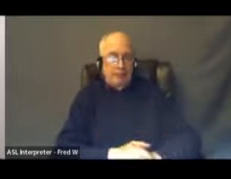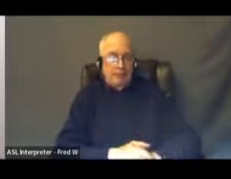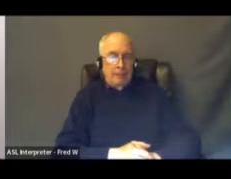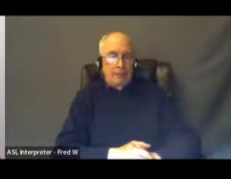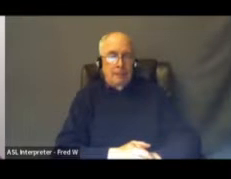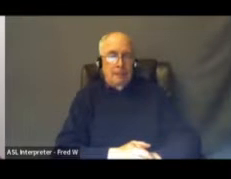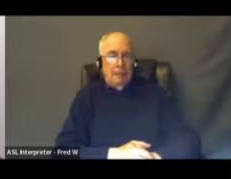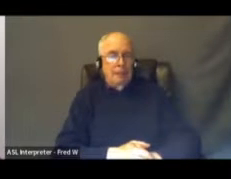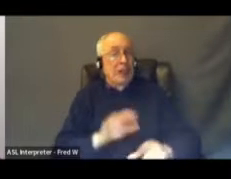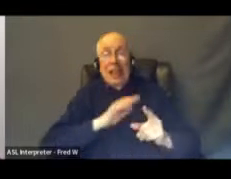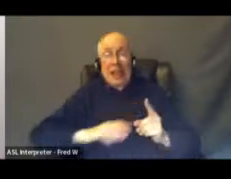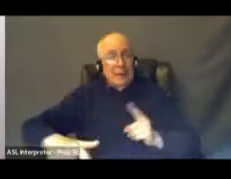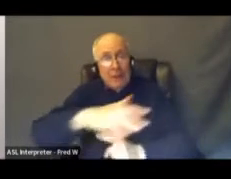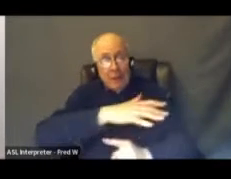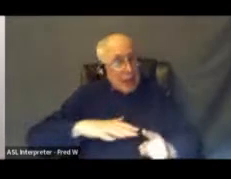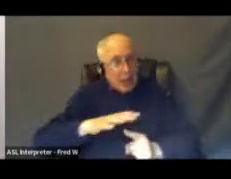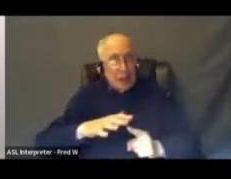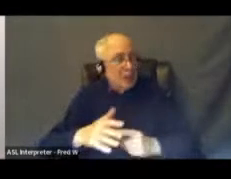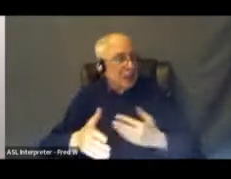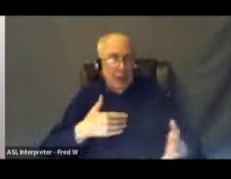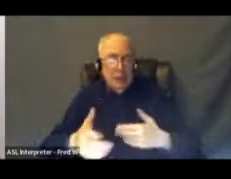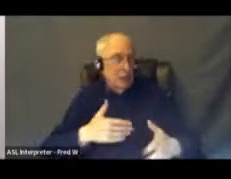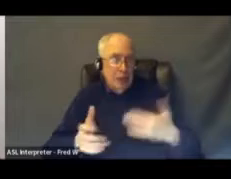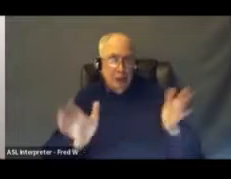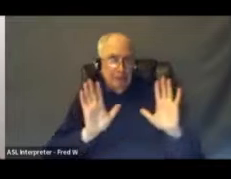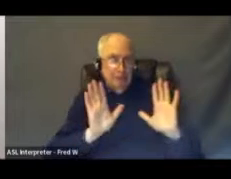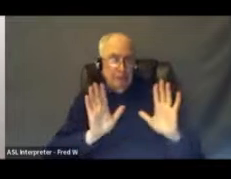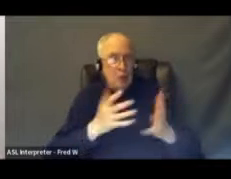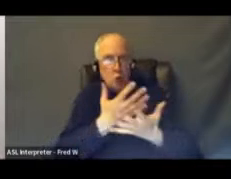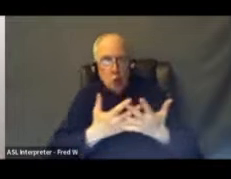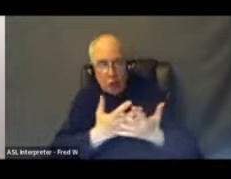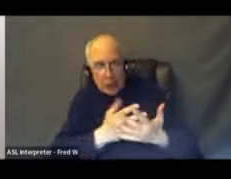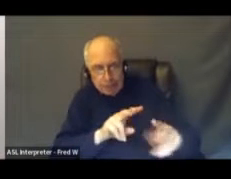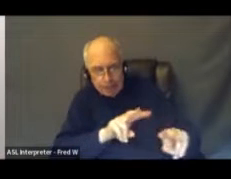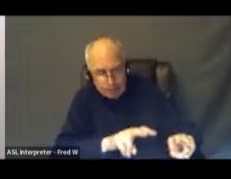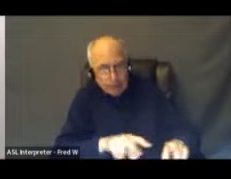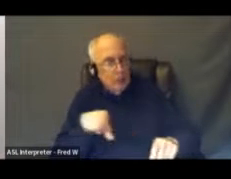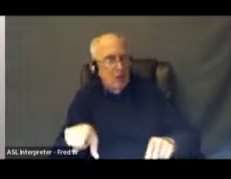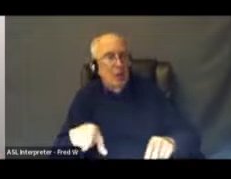environment, that you're facilitating a screening, it's important to just take your